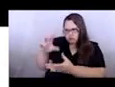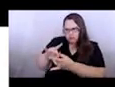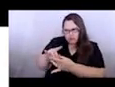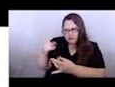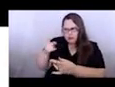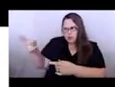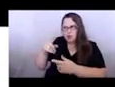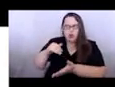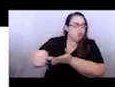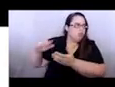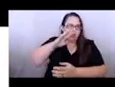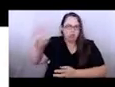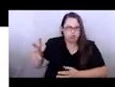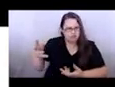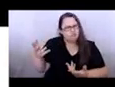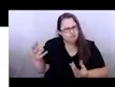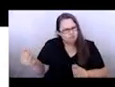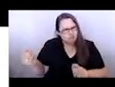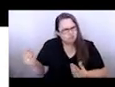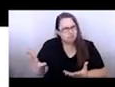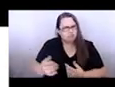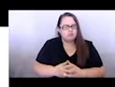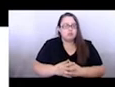And time boundaries consists of how you manage your time,